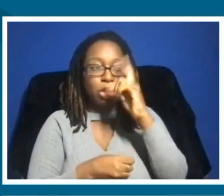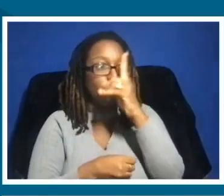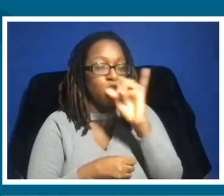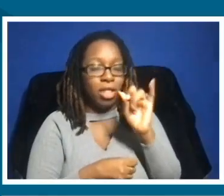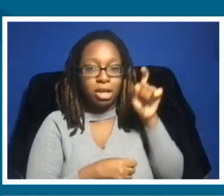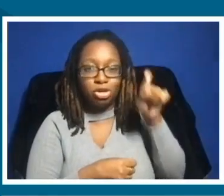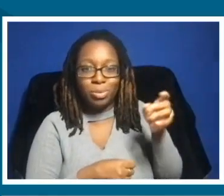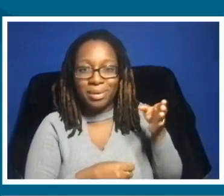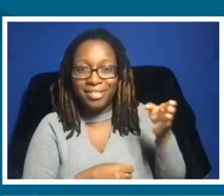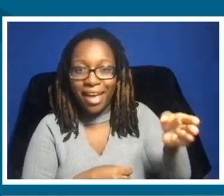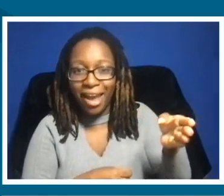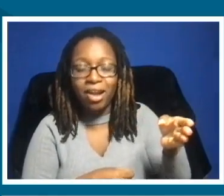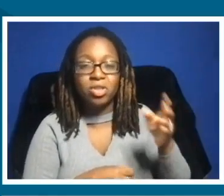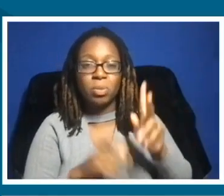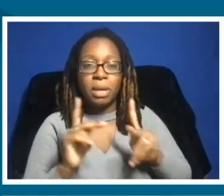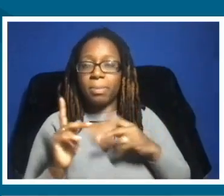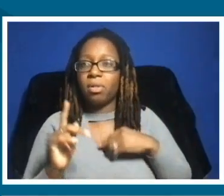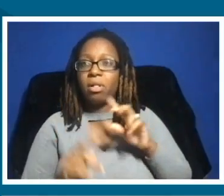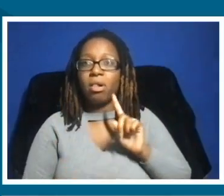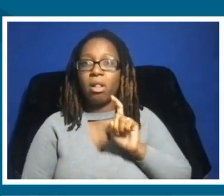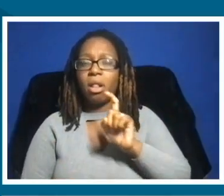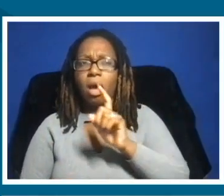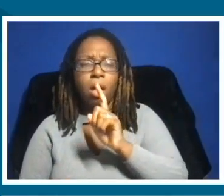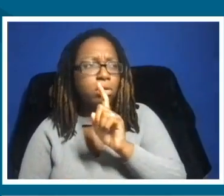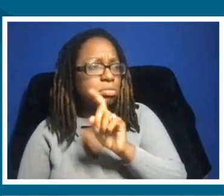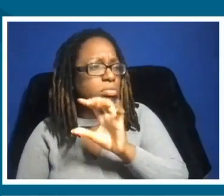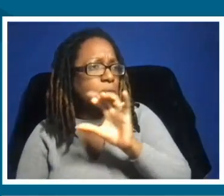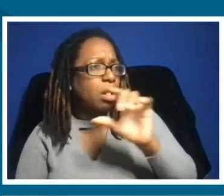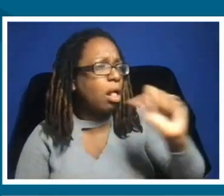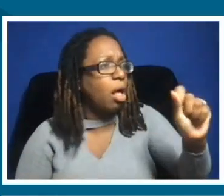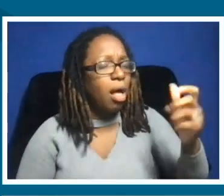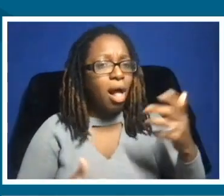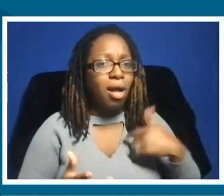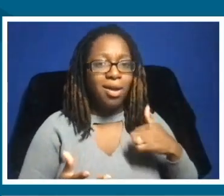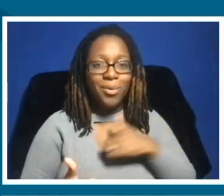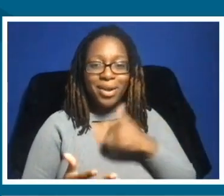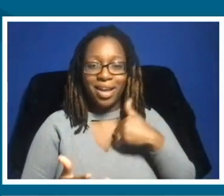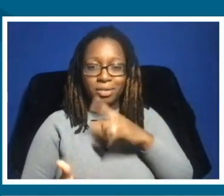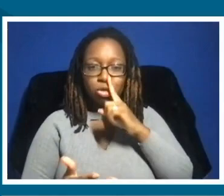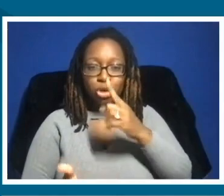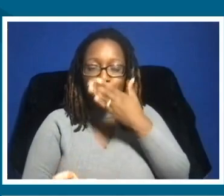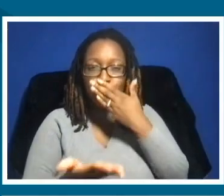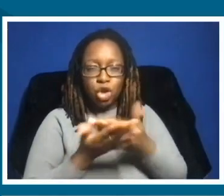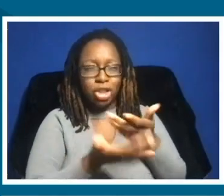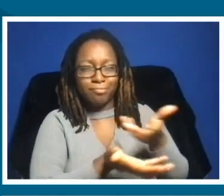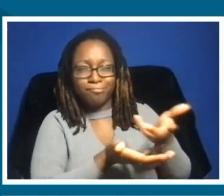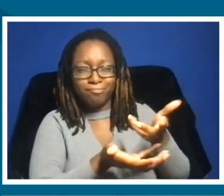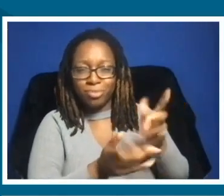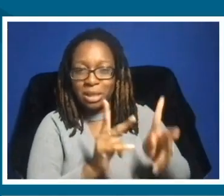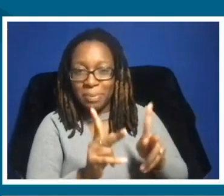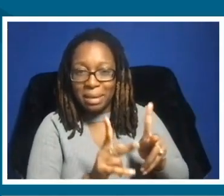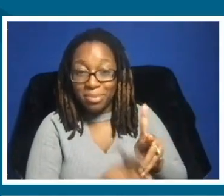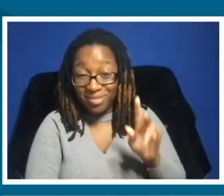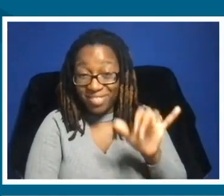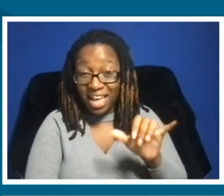kind of attracts attention um and so we had a lot of great